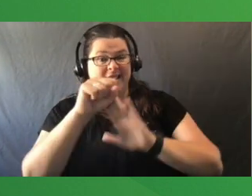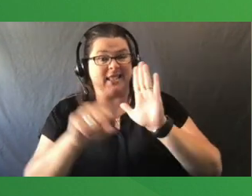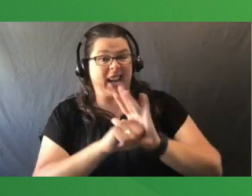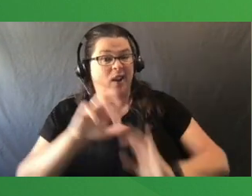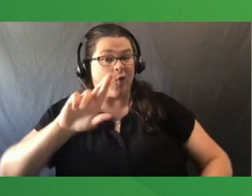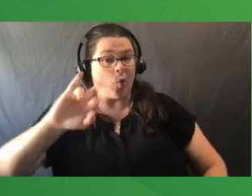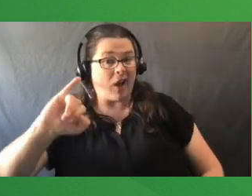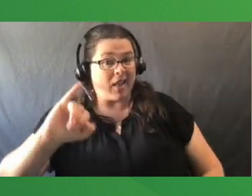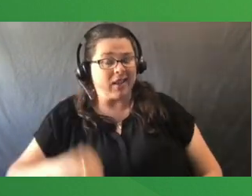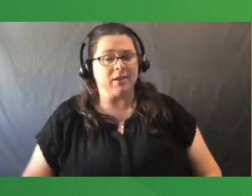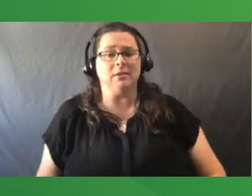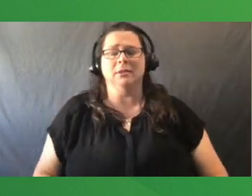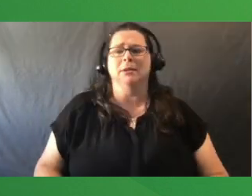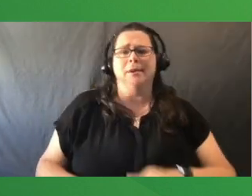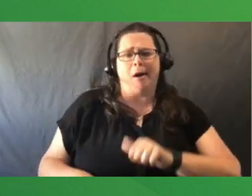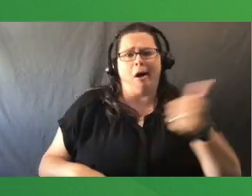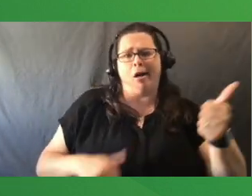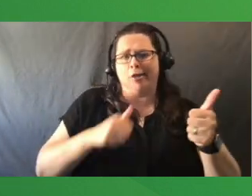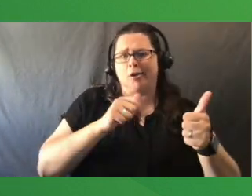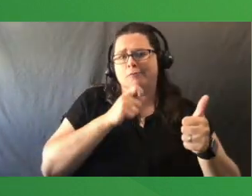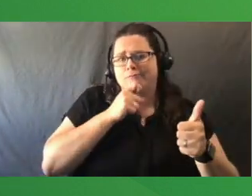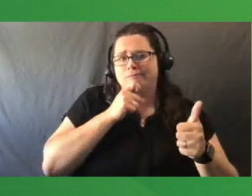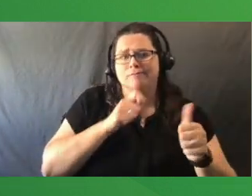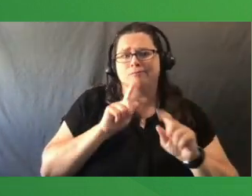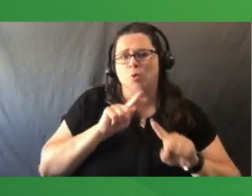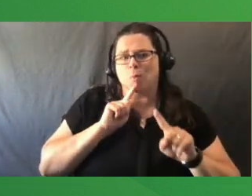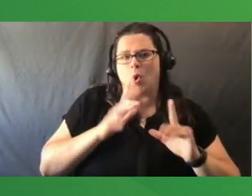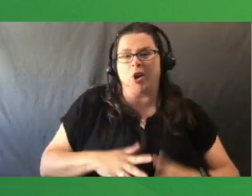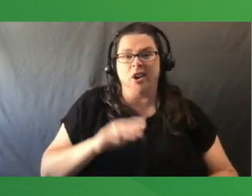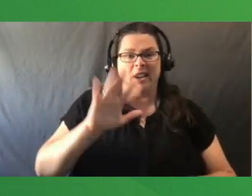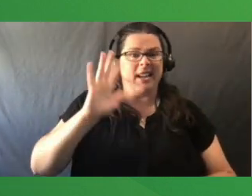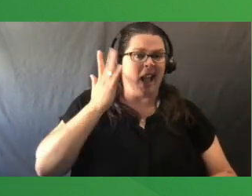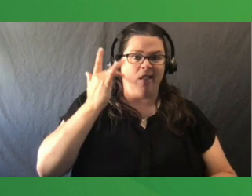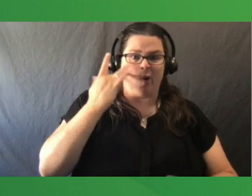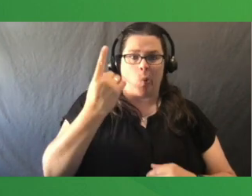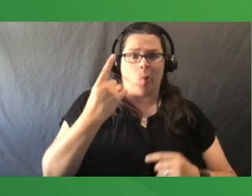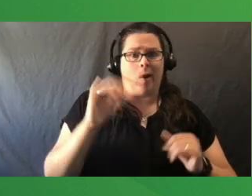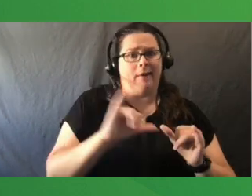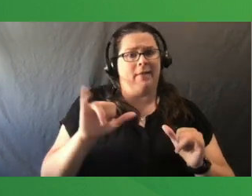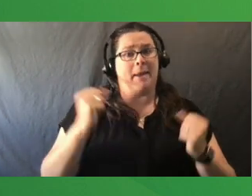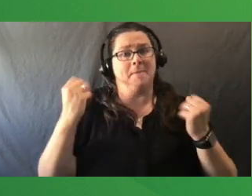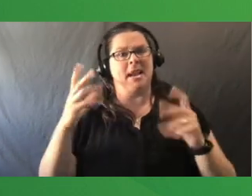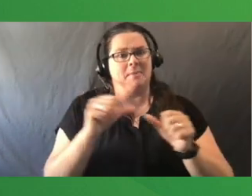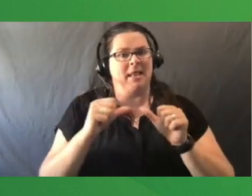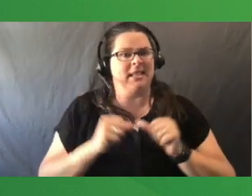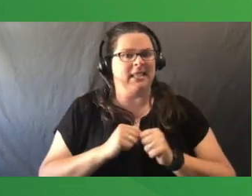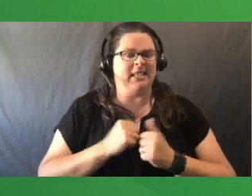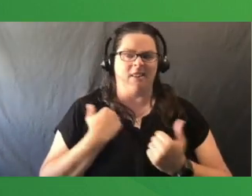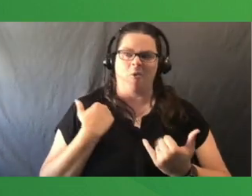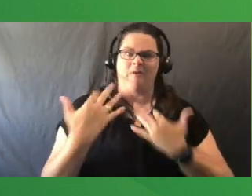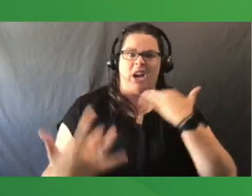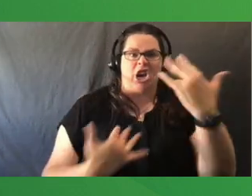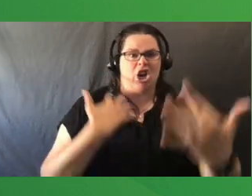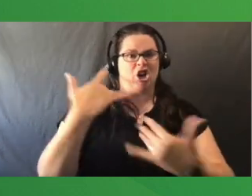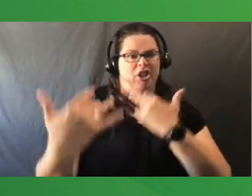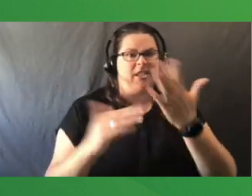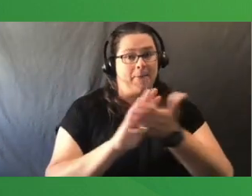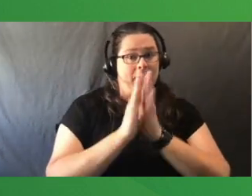California is just one of many places in the world where wildfires have become bigger and